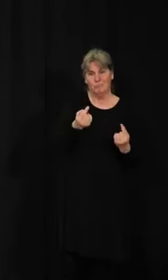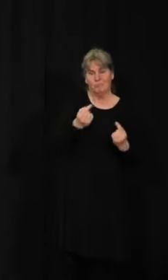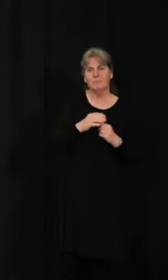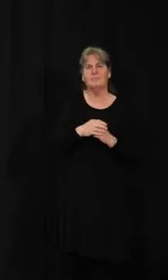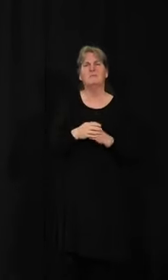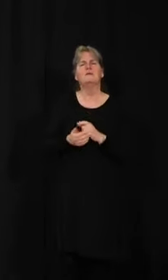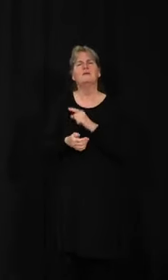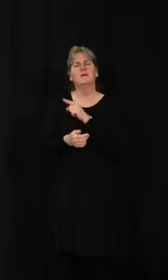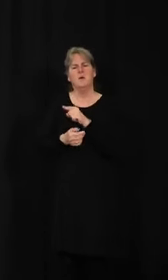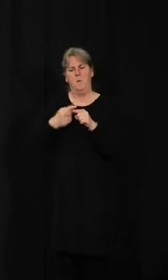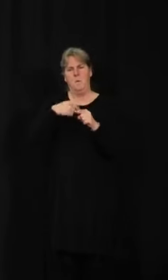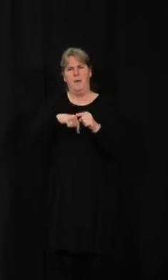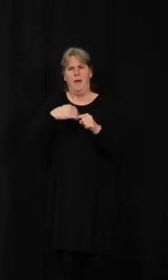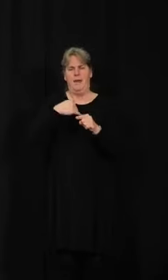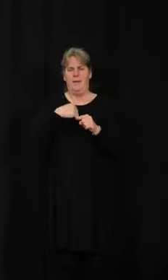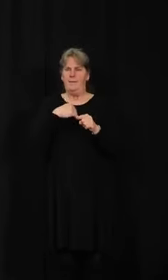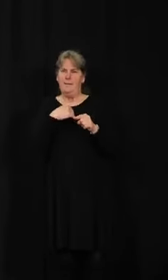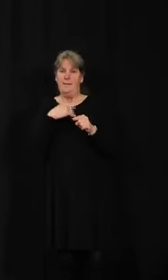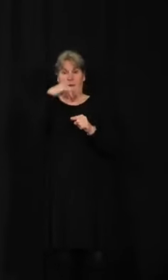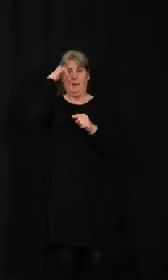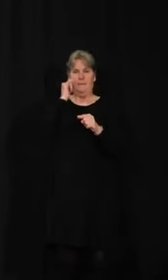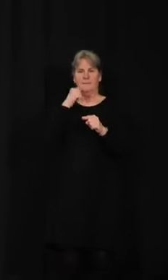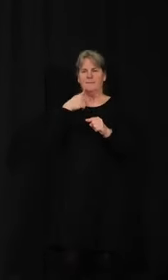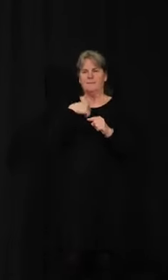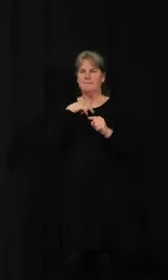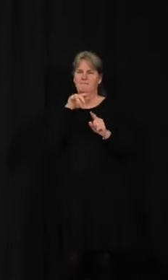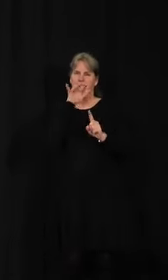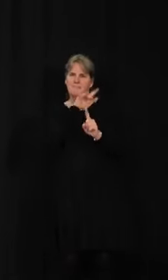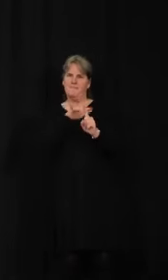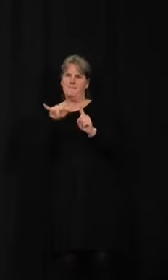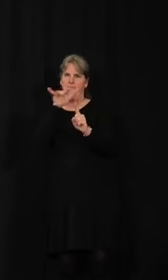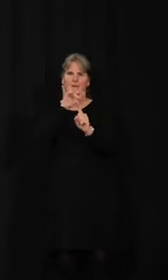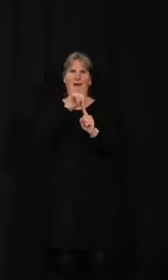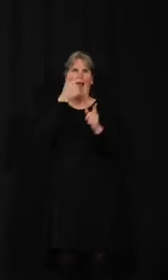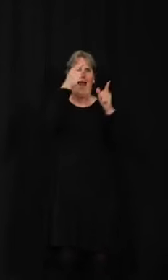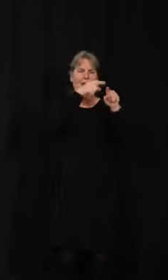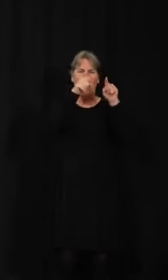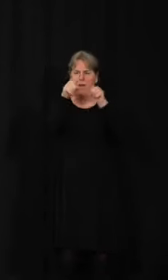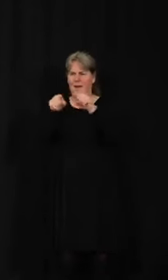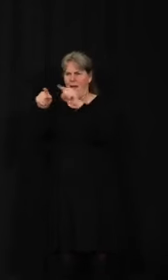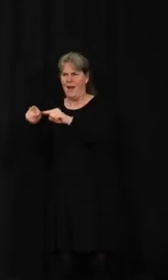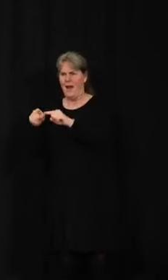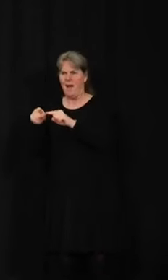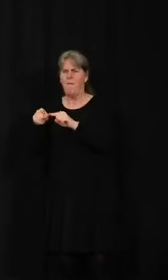We had the benefit of seeing the situation unfold before it reached our territory, and we